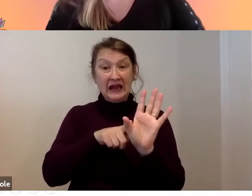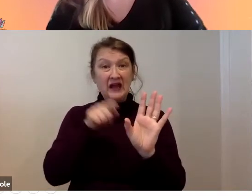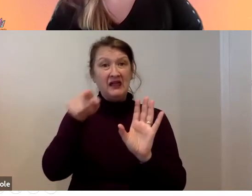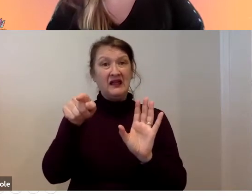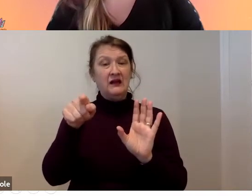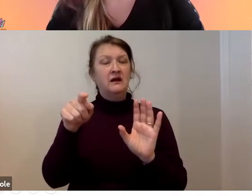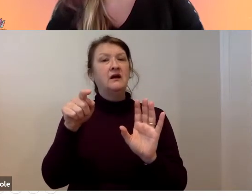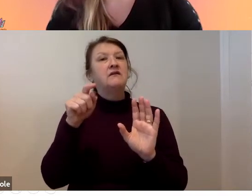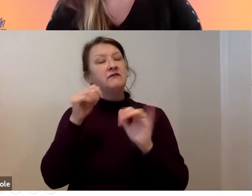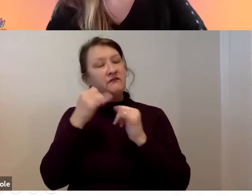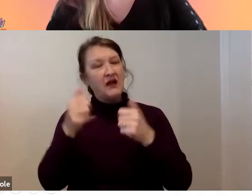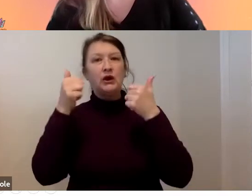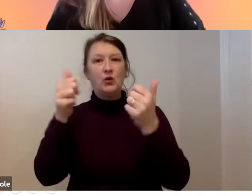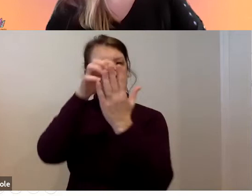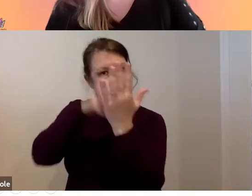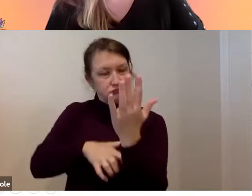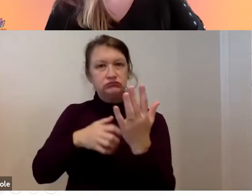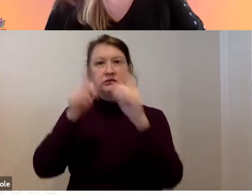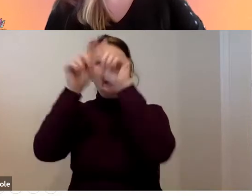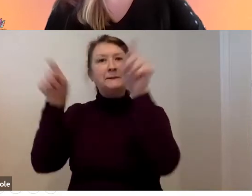description, particularly on Instagram.